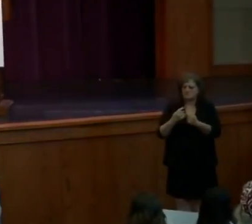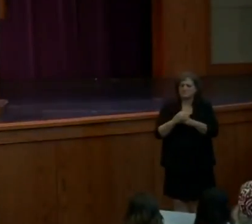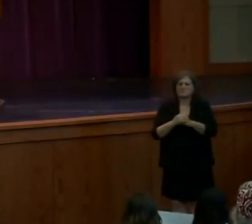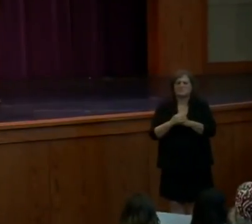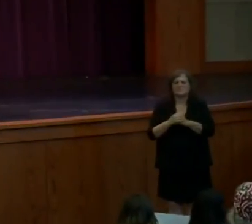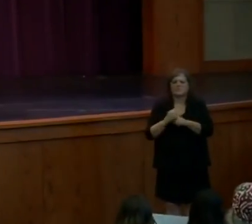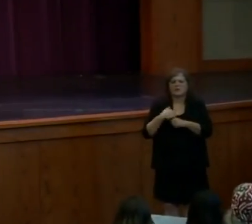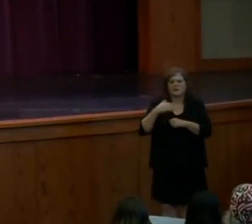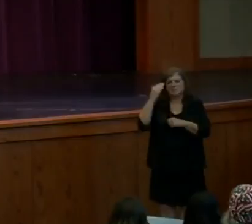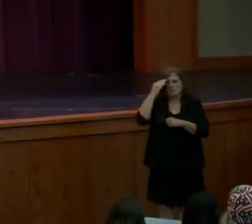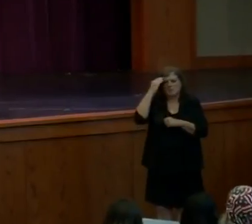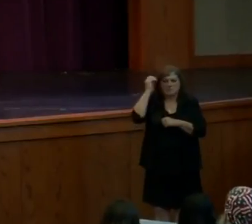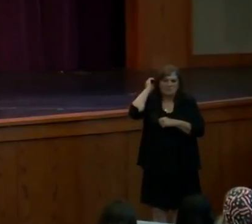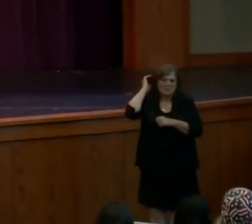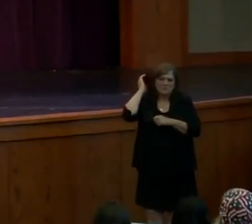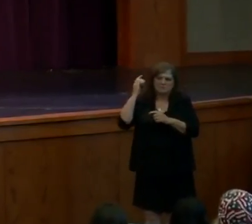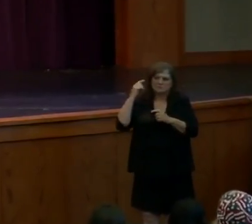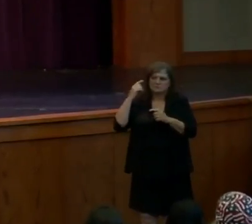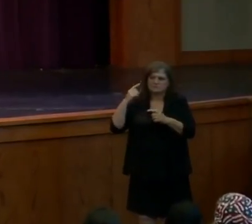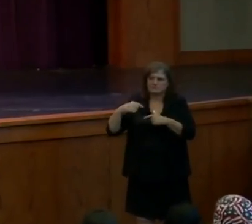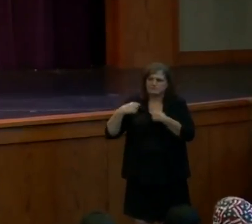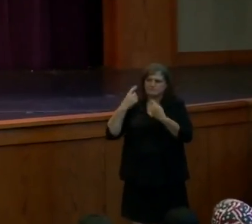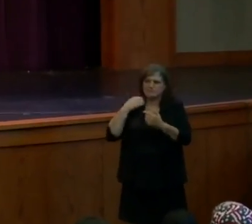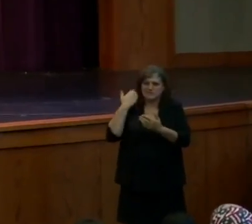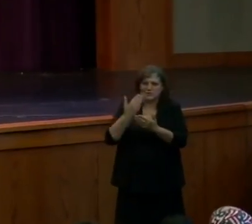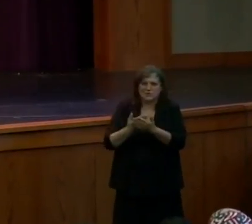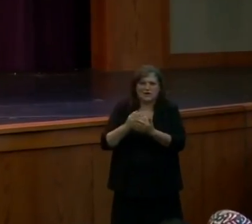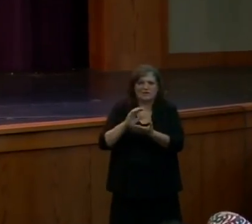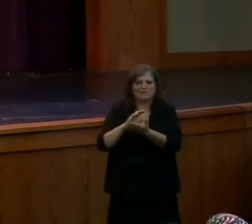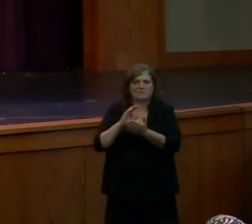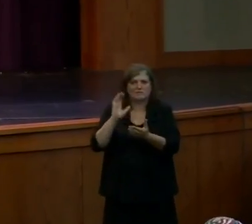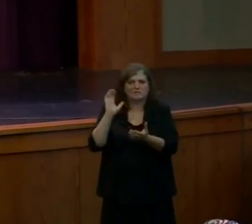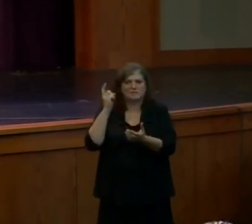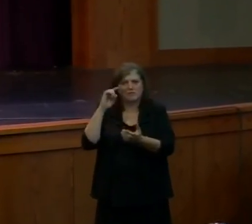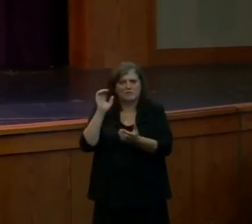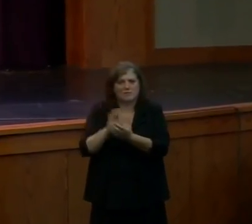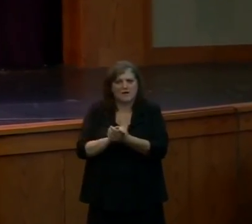CONSCIOUS OF IT EVER SINCE I CAME HERE TO GET MARRIED IN